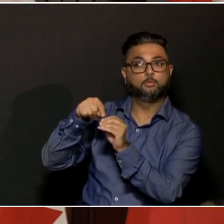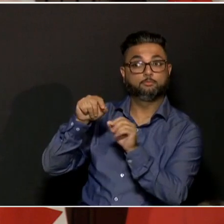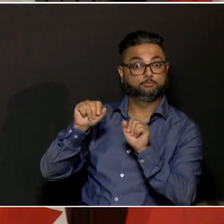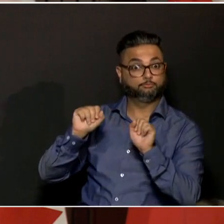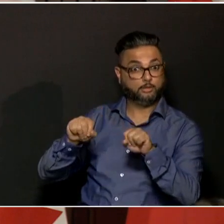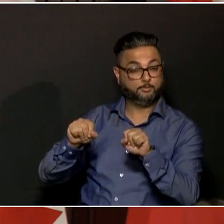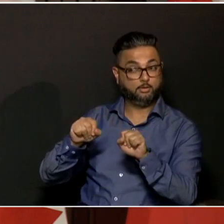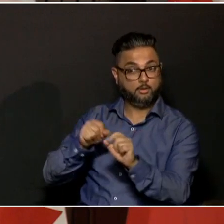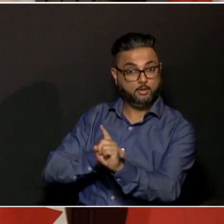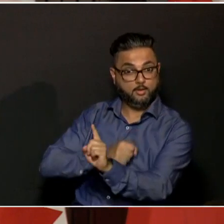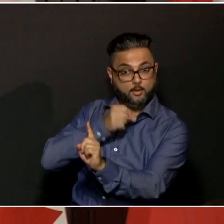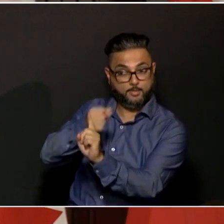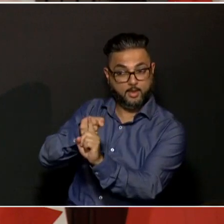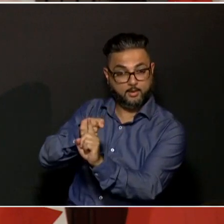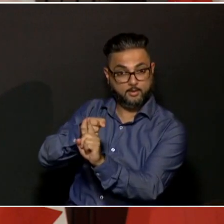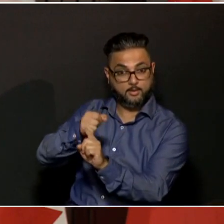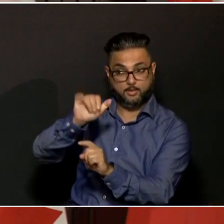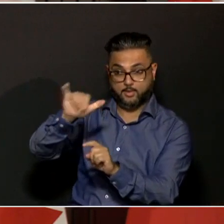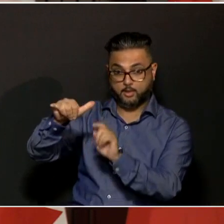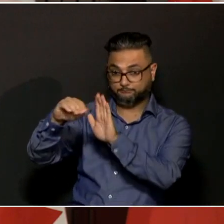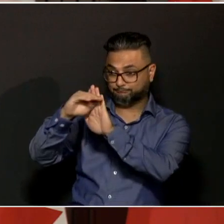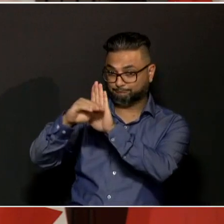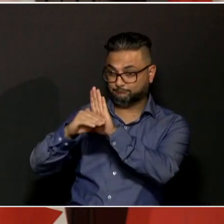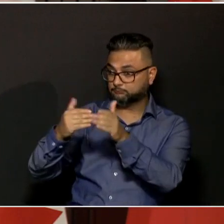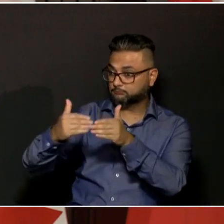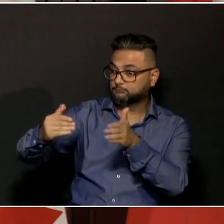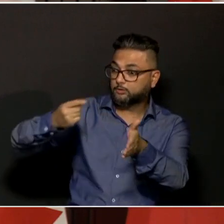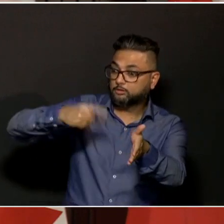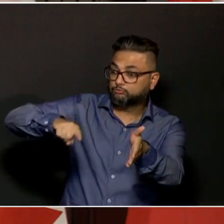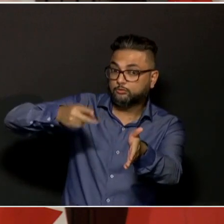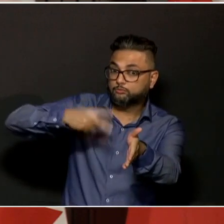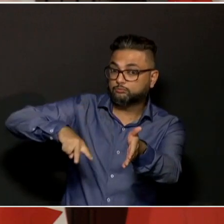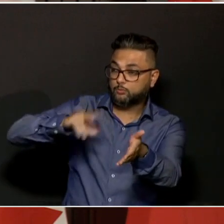on regular basis and is there any data showing what the impact on these prospective